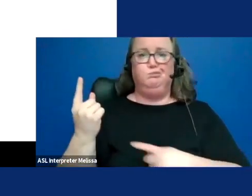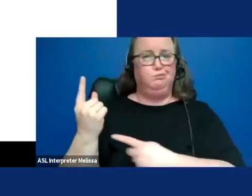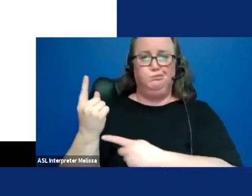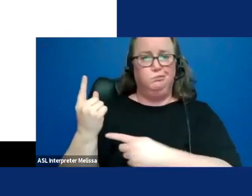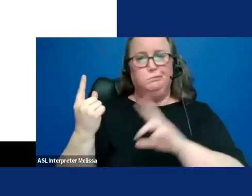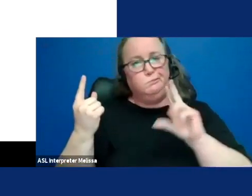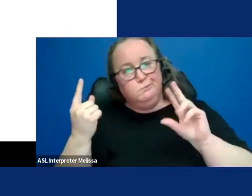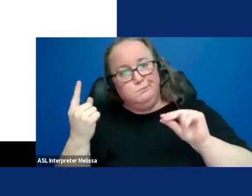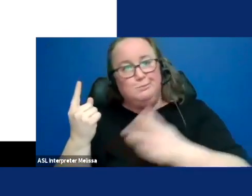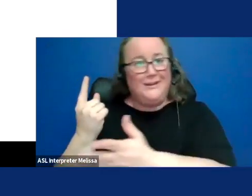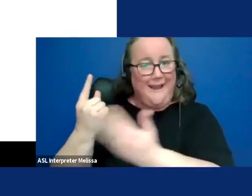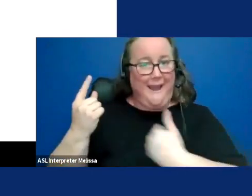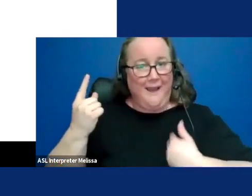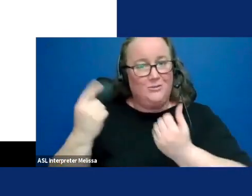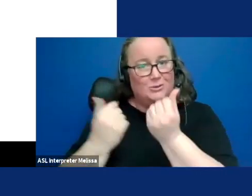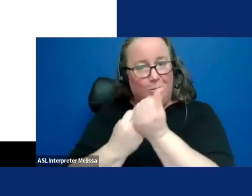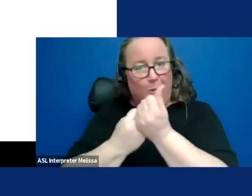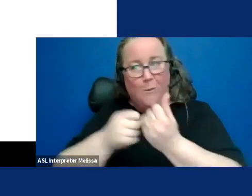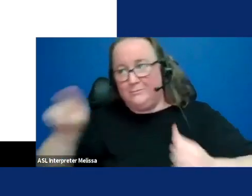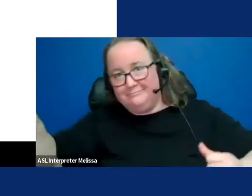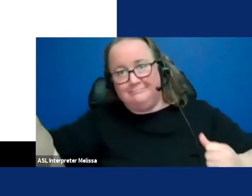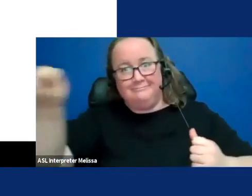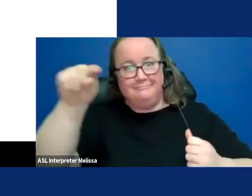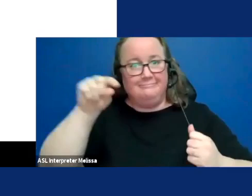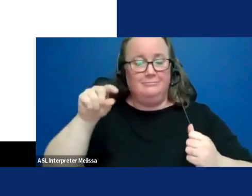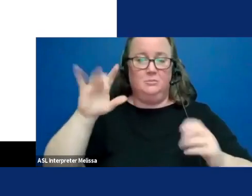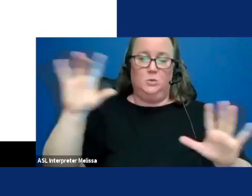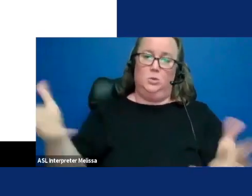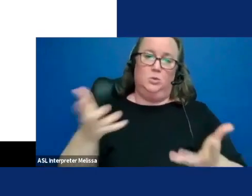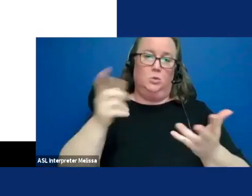a huge support network is sometimes helpful.